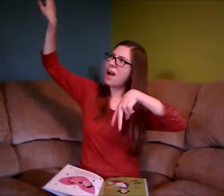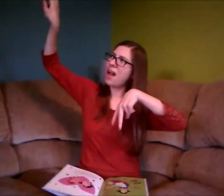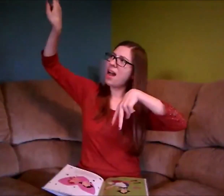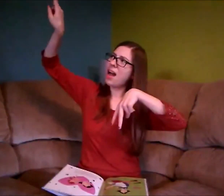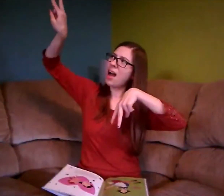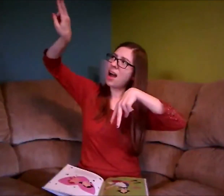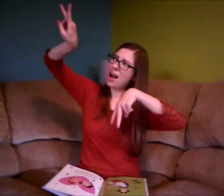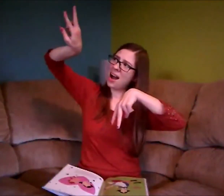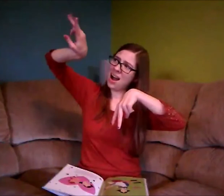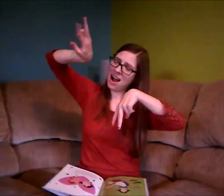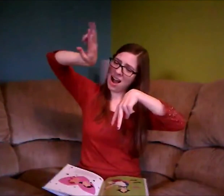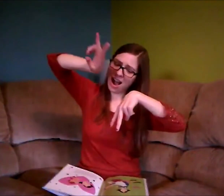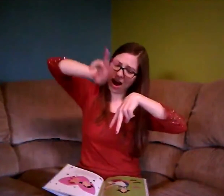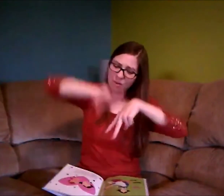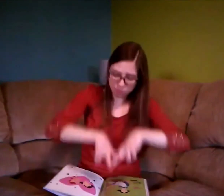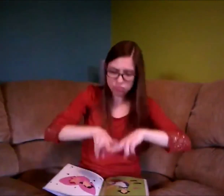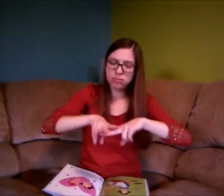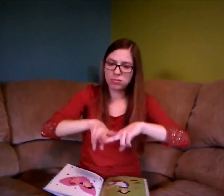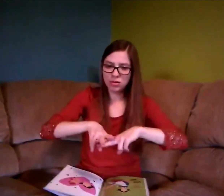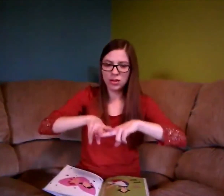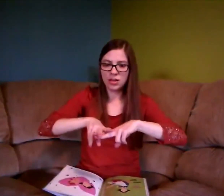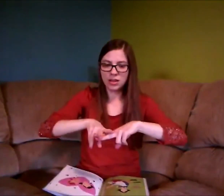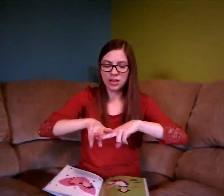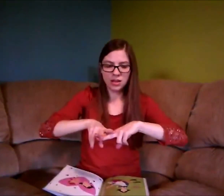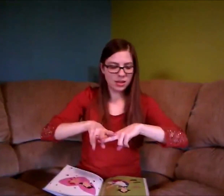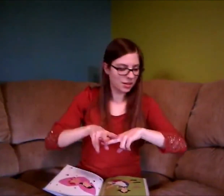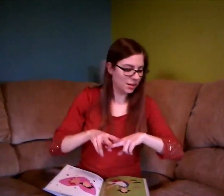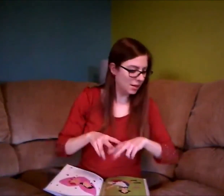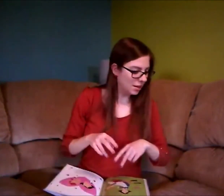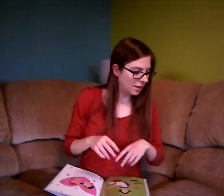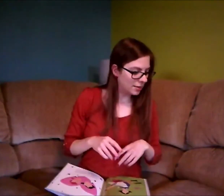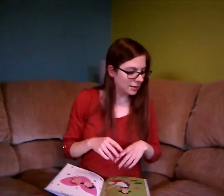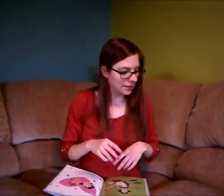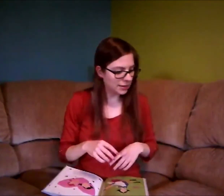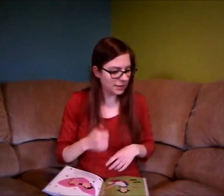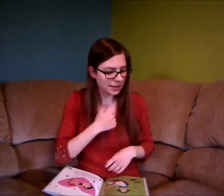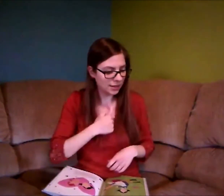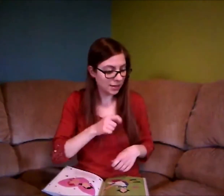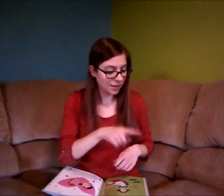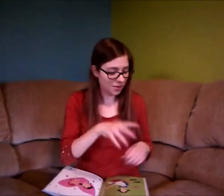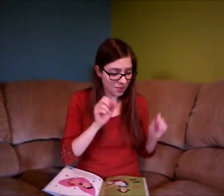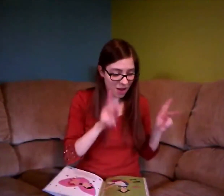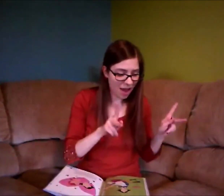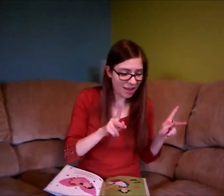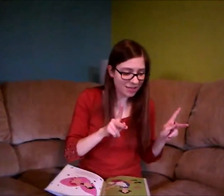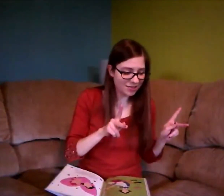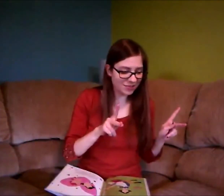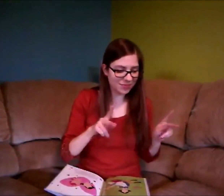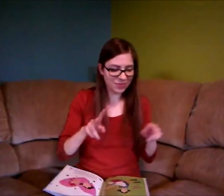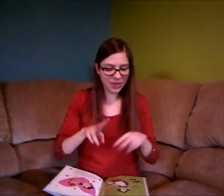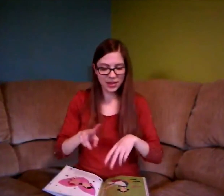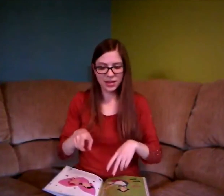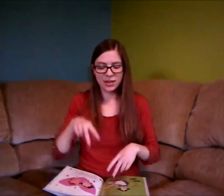The maid fell squarely on the prince, quite pleased with the coincidence.